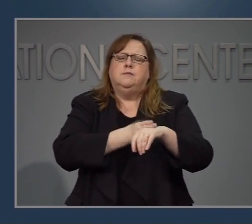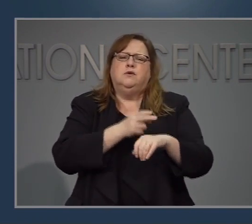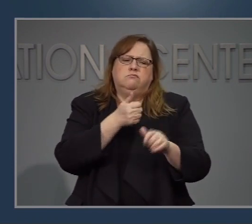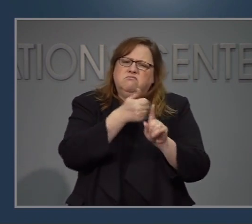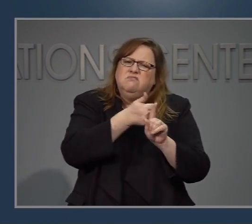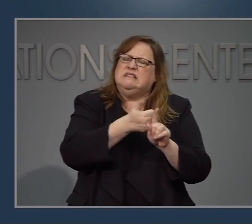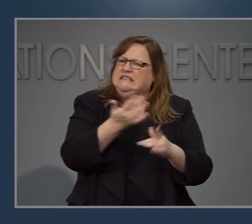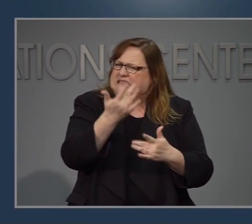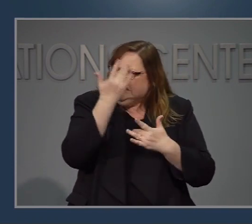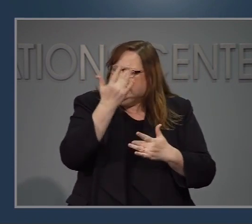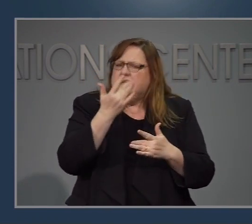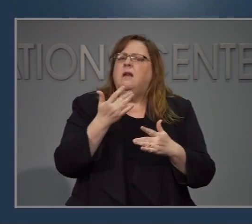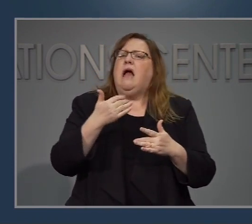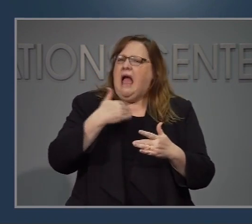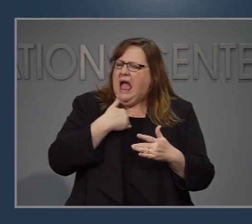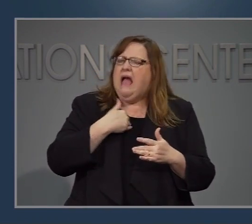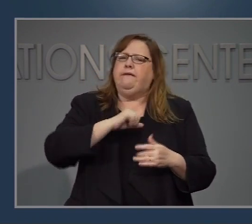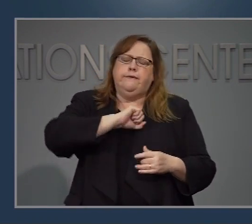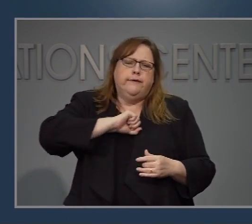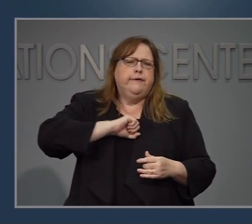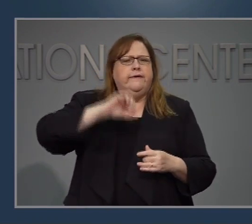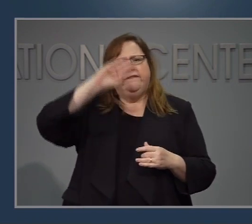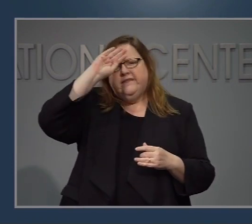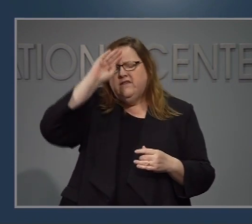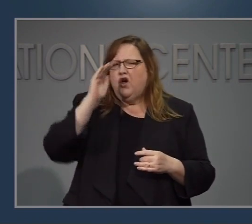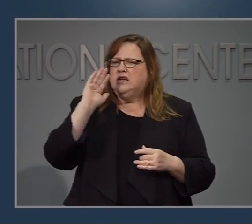LIMITATIONS. ON THIS FIRST GRAPH WE LOOK AT PEOPLE WHO HAVE COME TO THE EMERGENCY DEPARTMENT WITH COVID LIKE